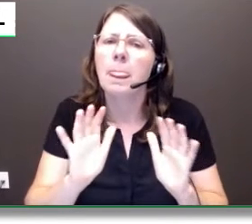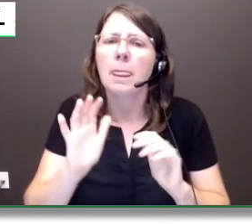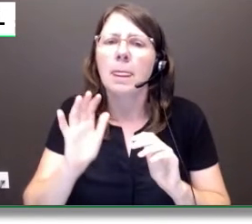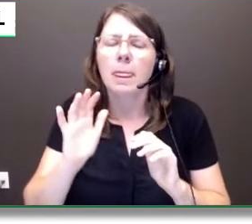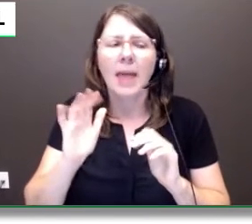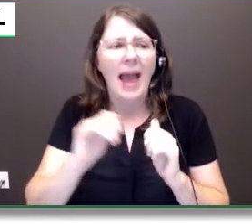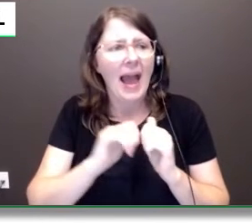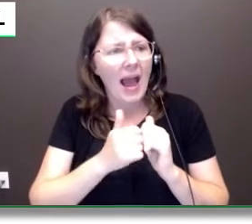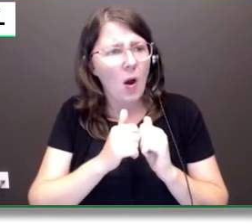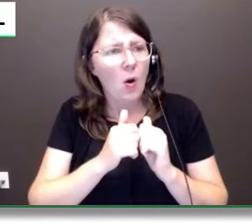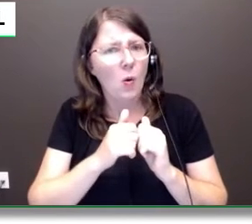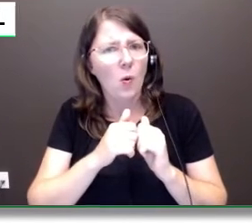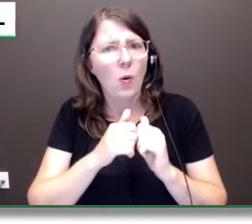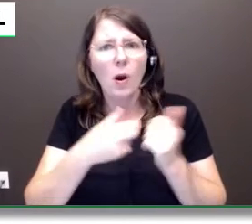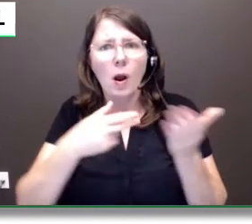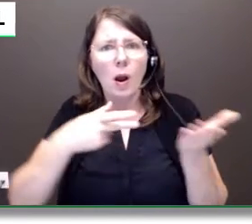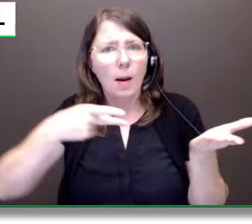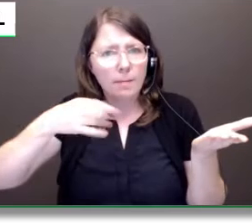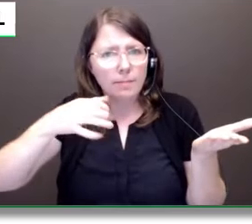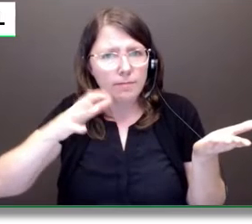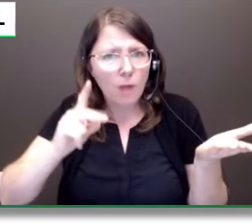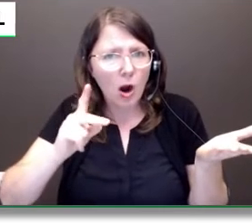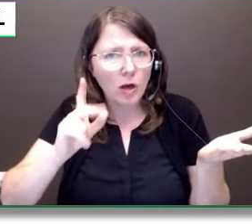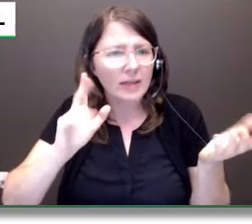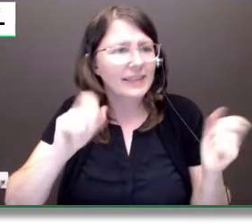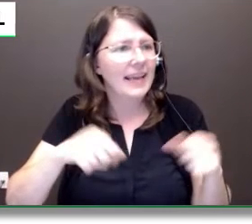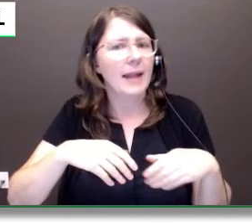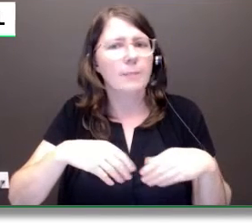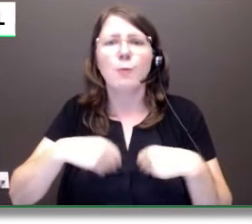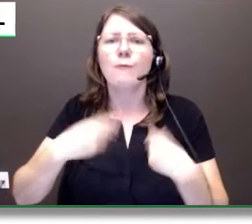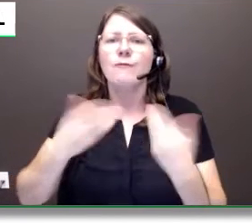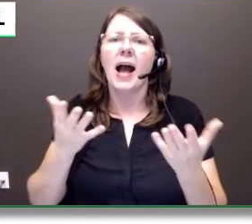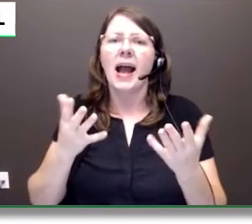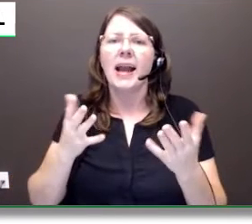um you know virtual reality or three you know 360 degree cameras all of this sort